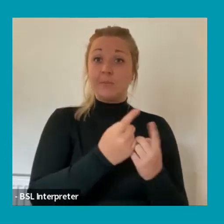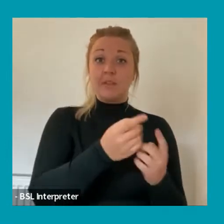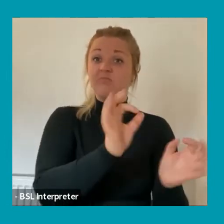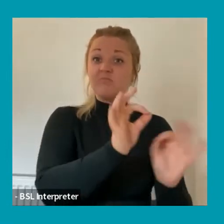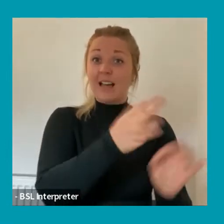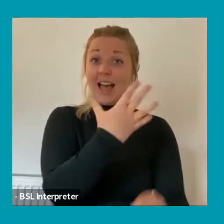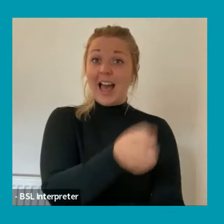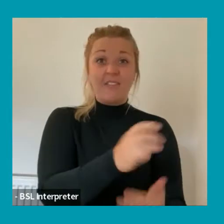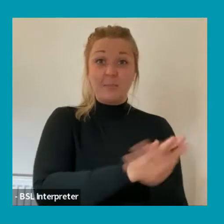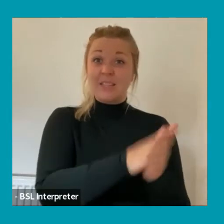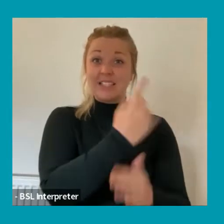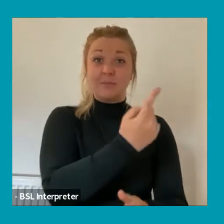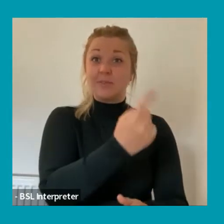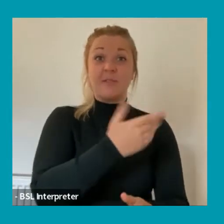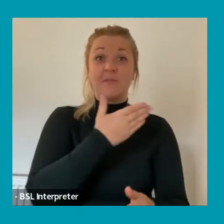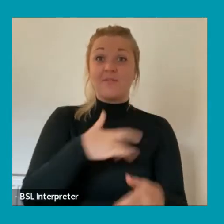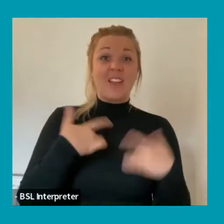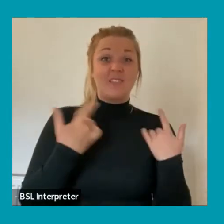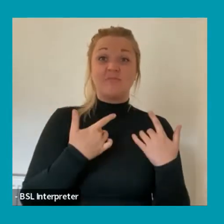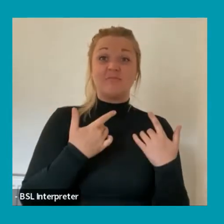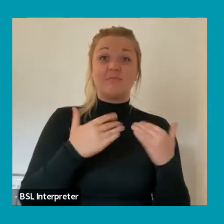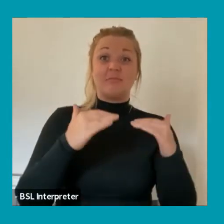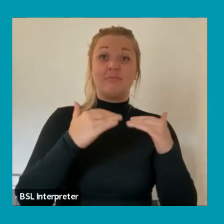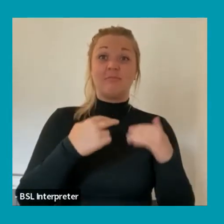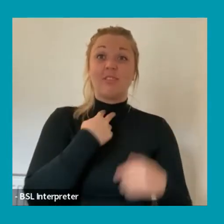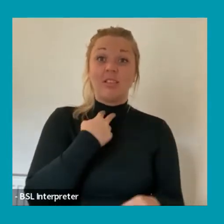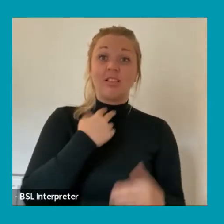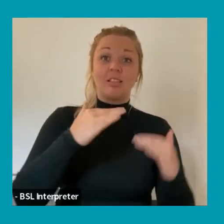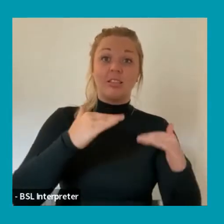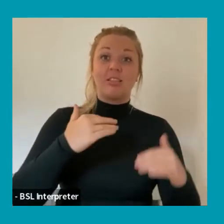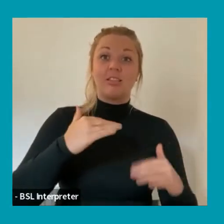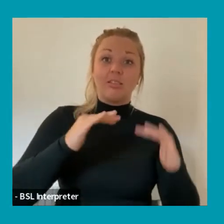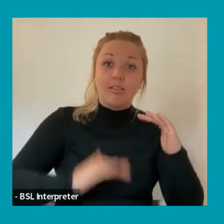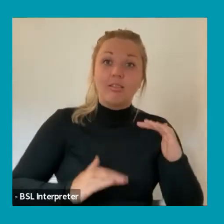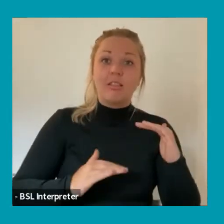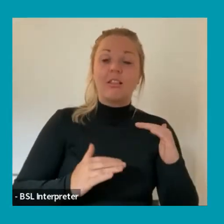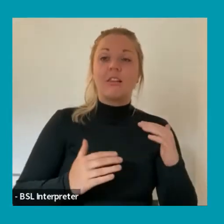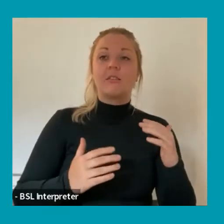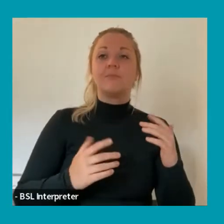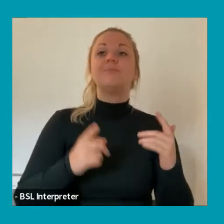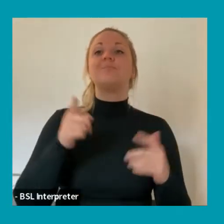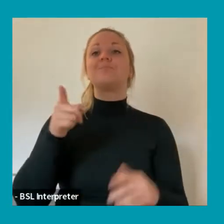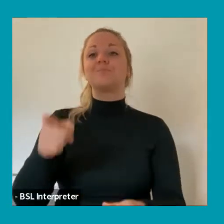The benefits of having that lived experience look at the process.